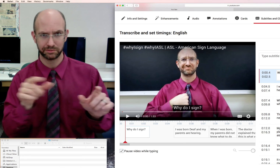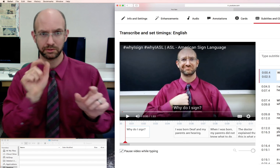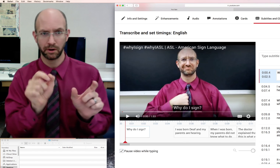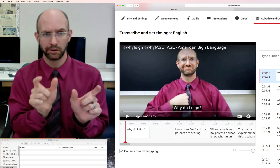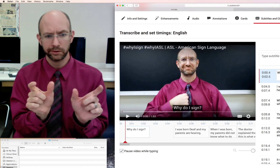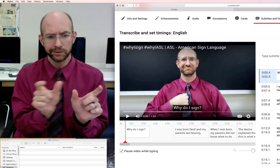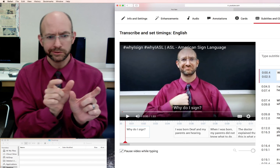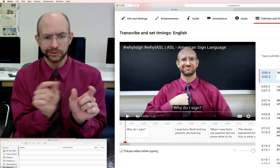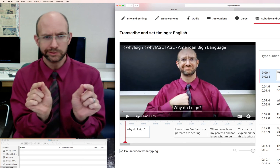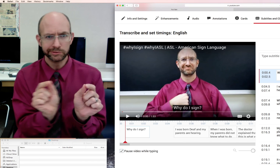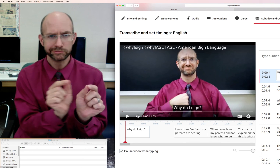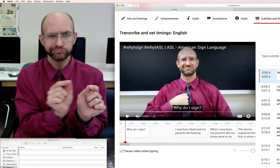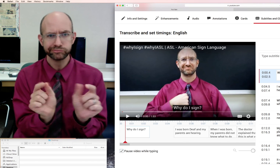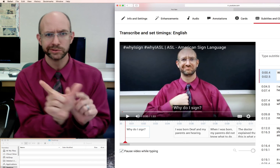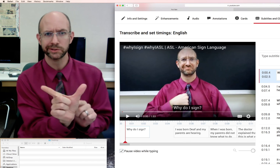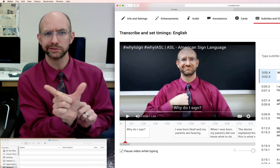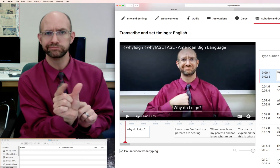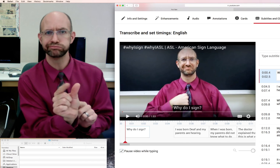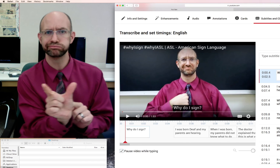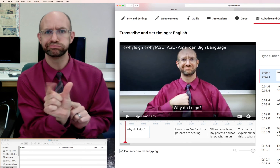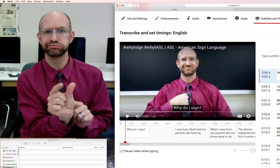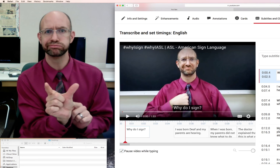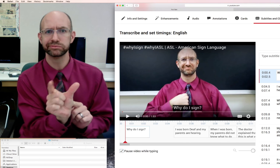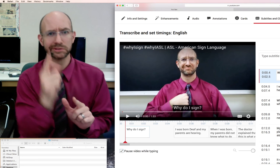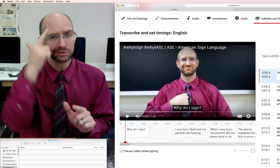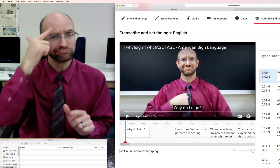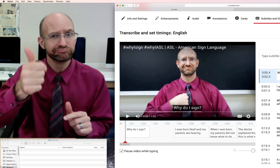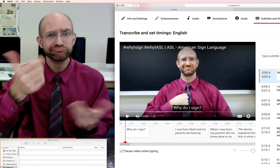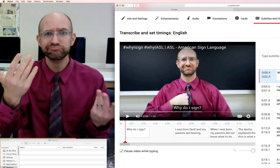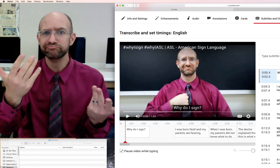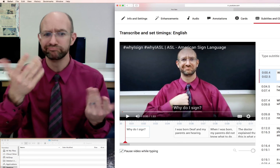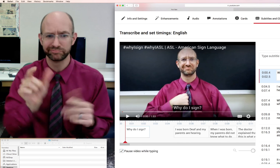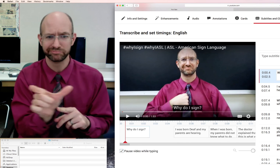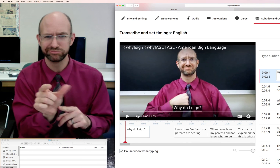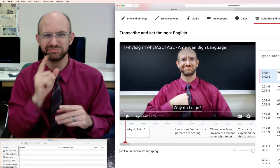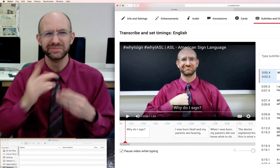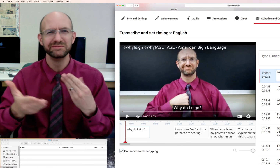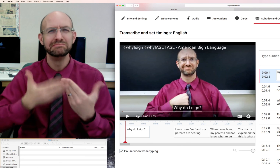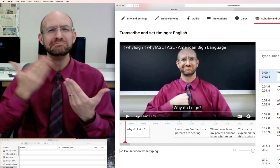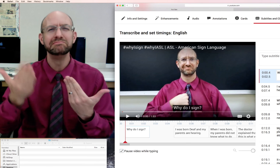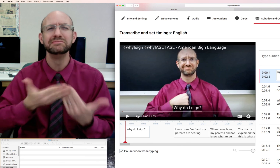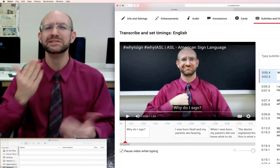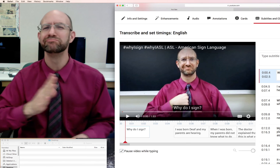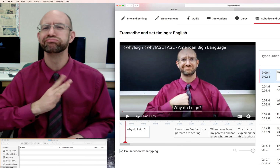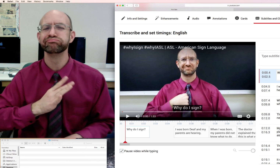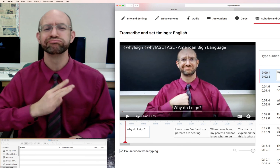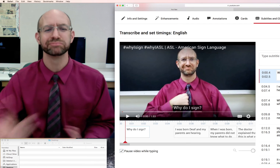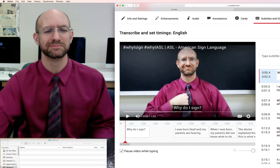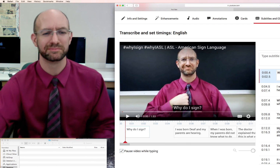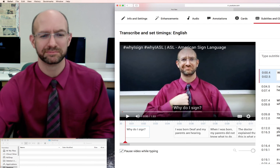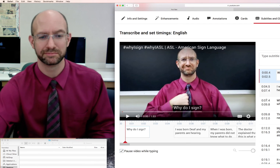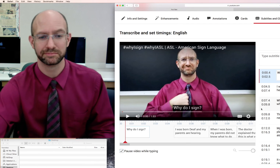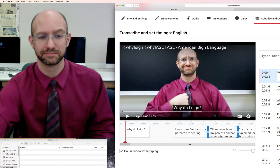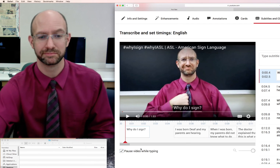You can move it around, drag it, toggle it and change the length of it. It is up to you. It is really easy and convenient.